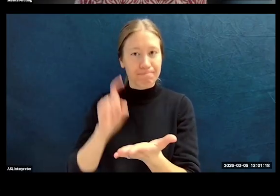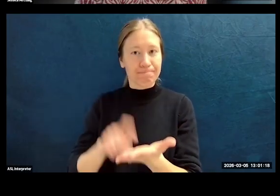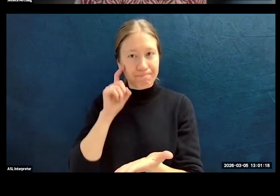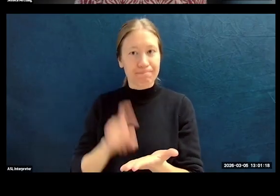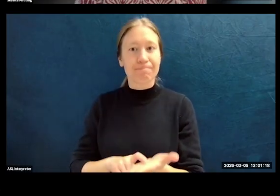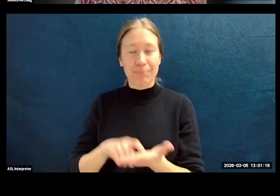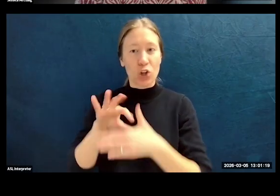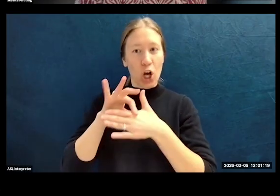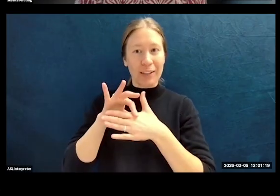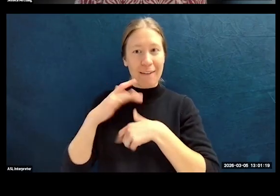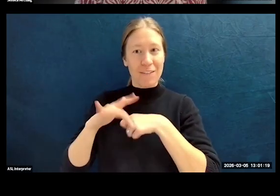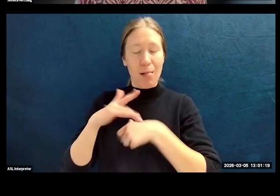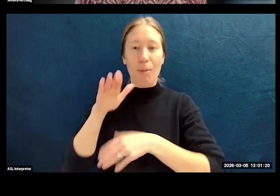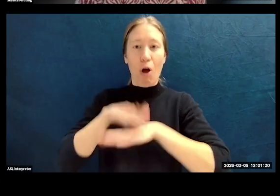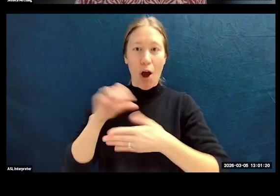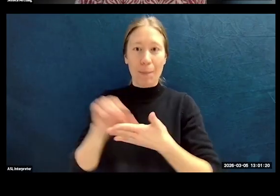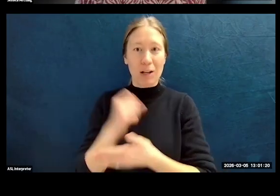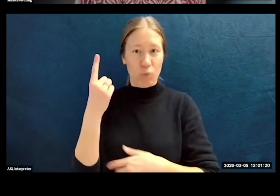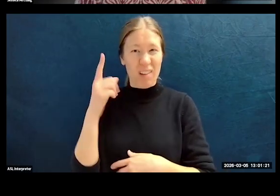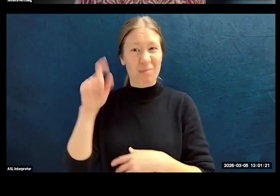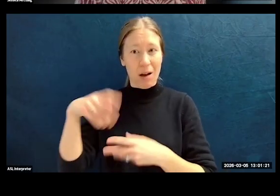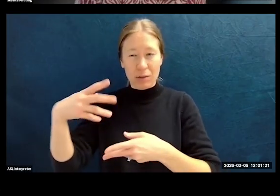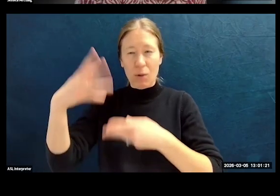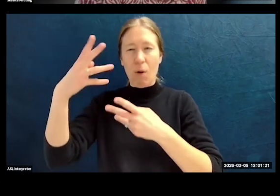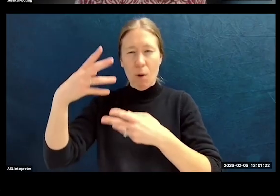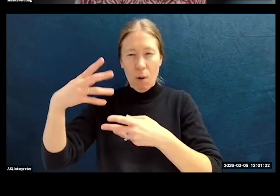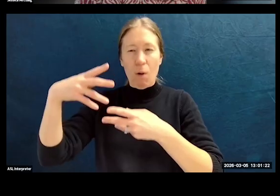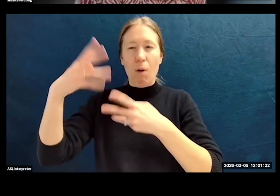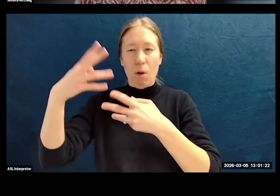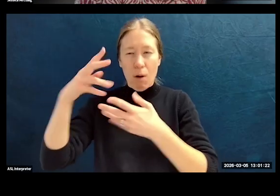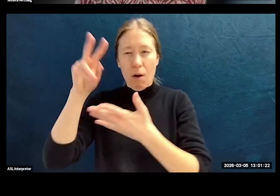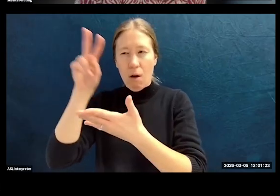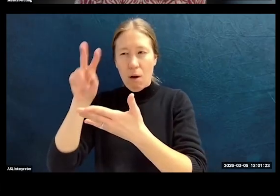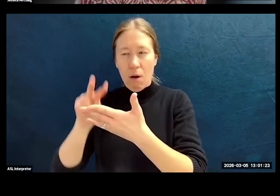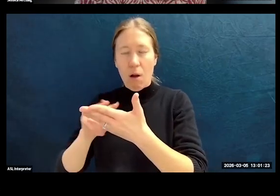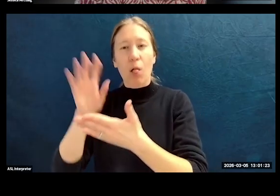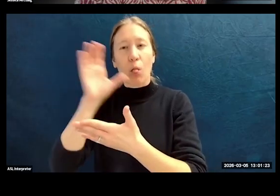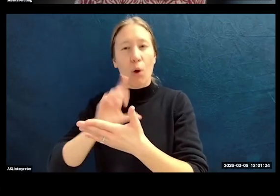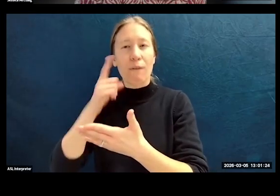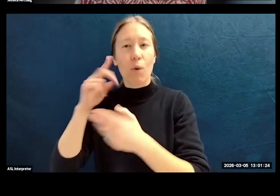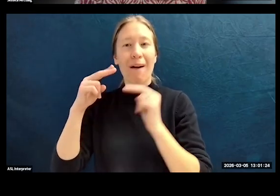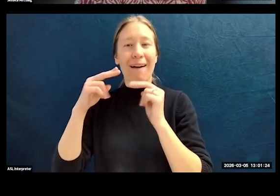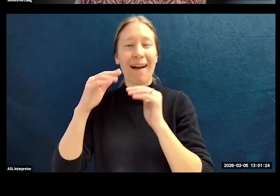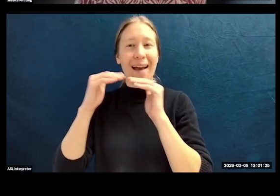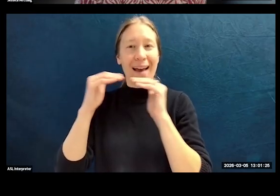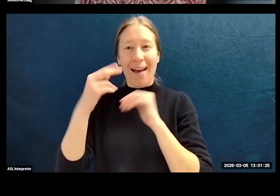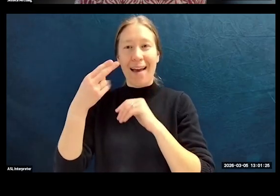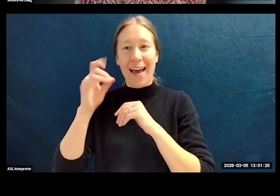I'm going to have to scroll through here until I find the heading level 2 text, which is syllabus content.